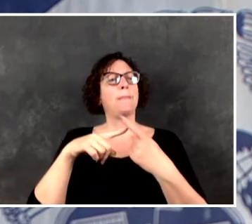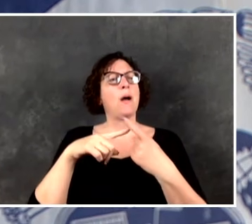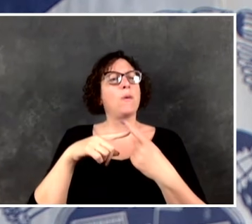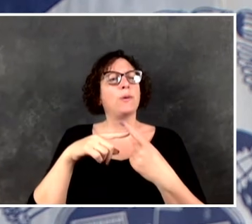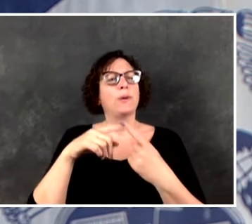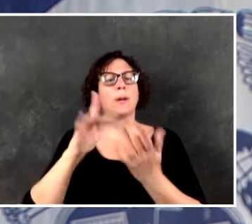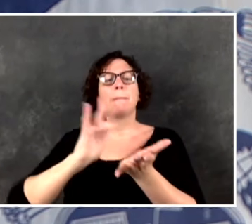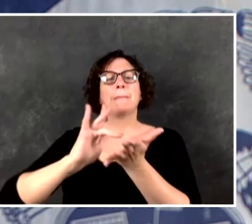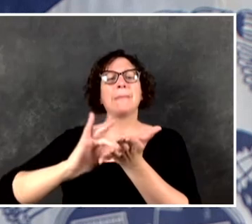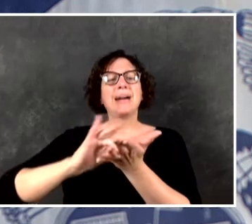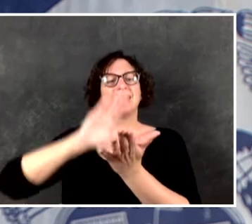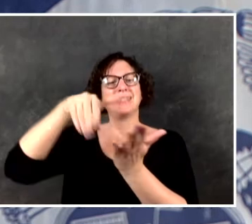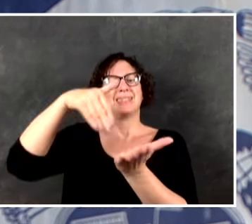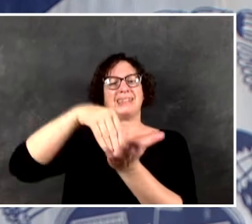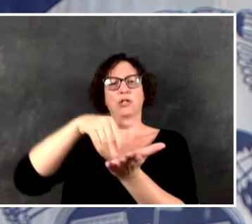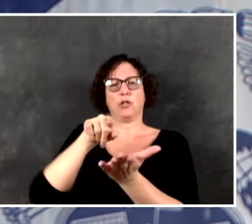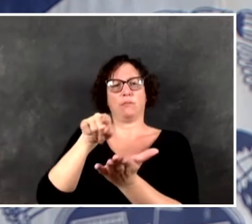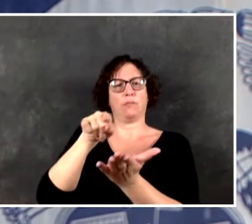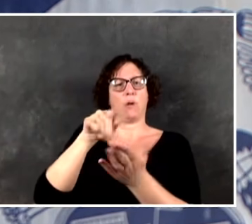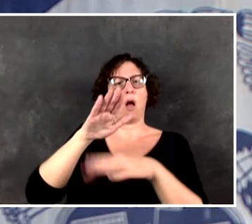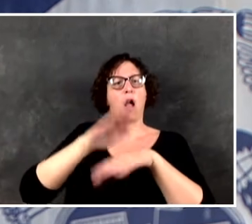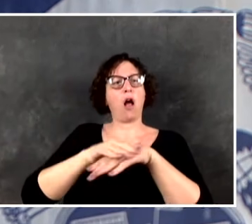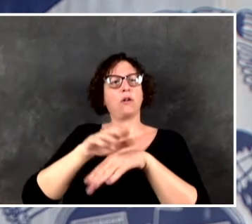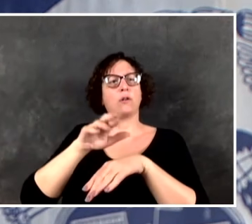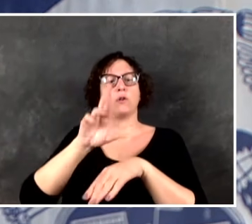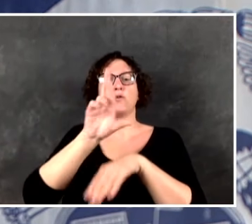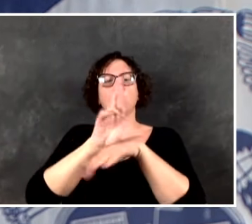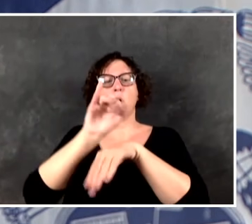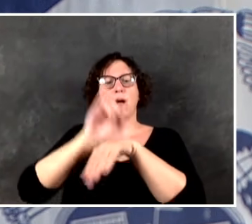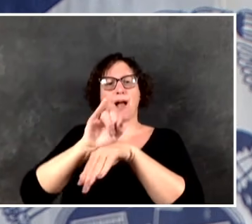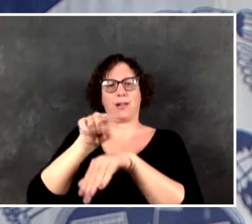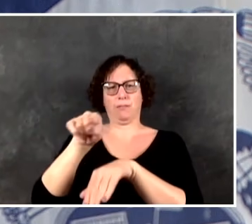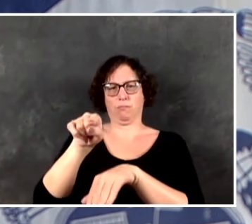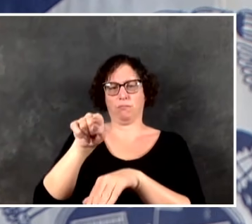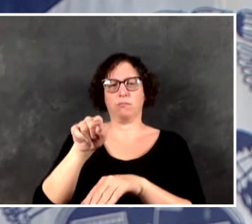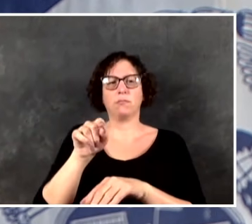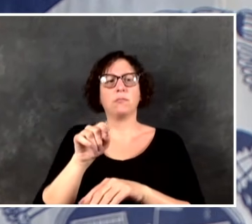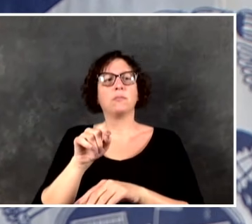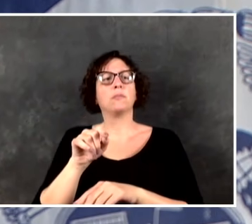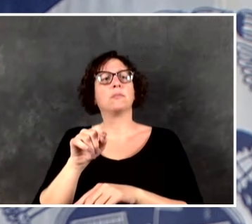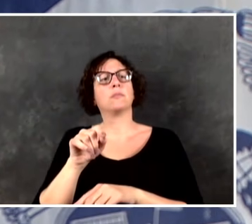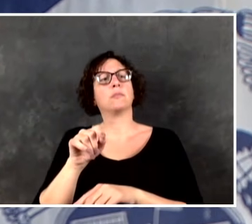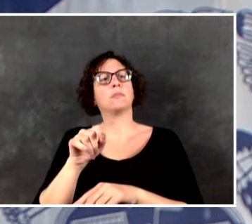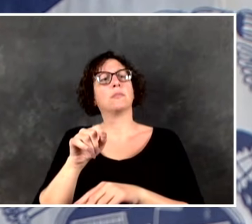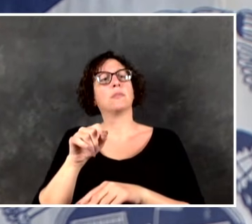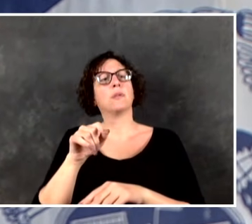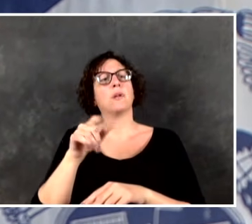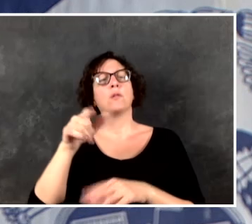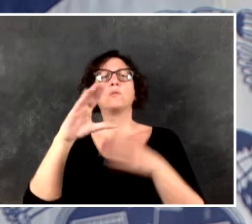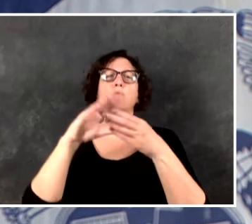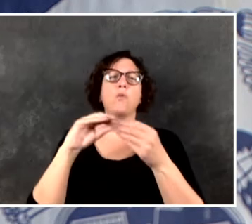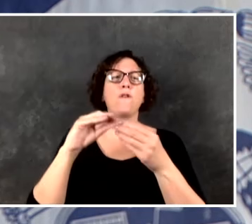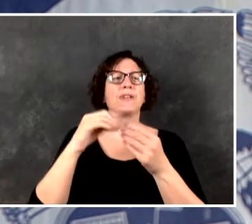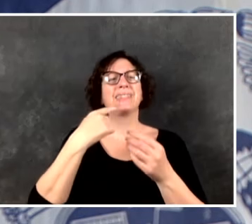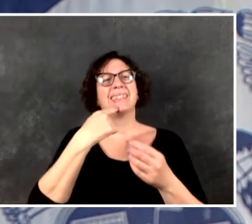CENTER ON ROOSEVELT ISLAND NURSING FACILIY.T